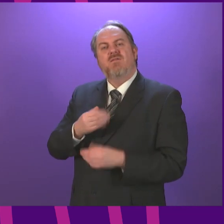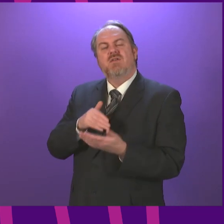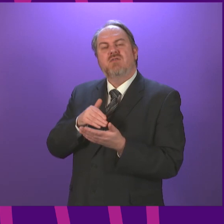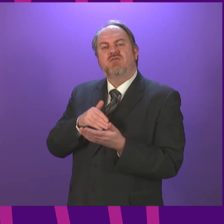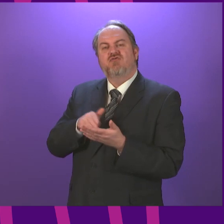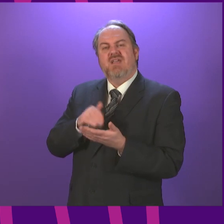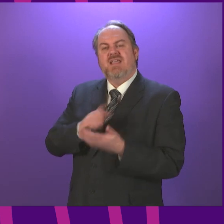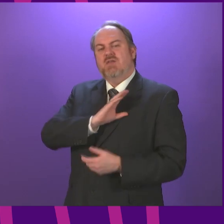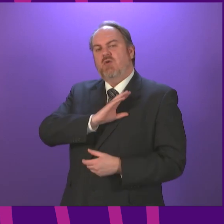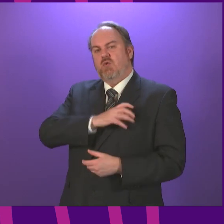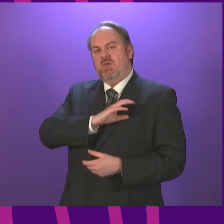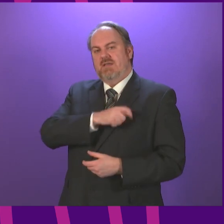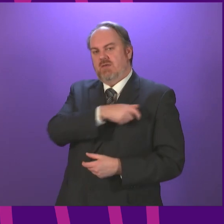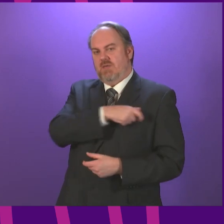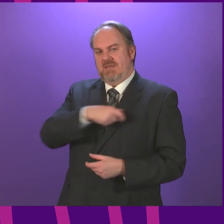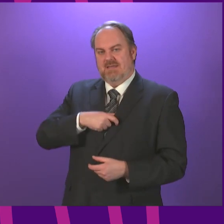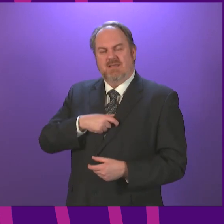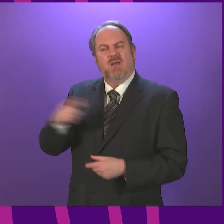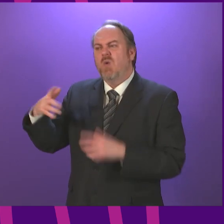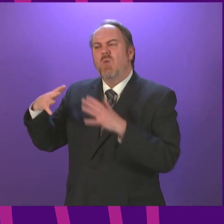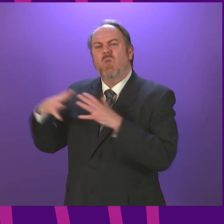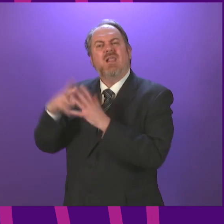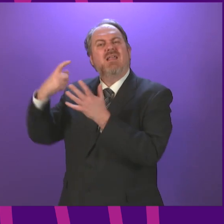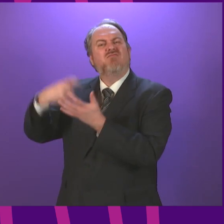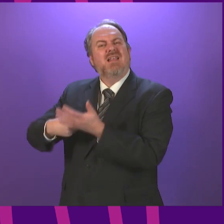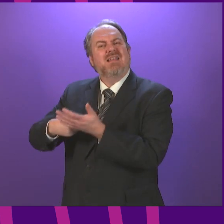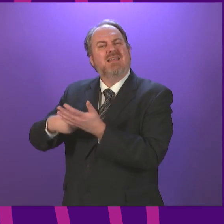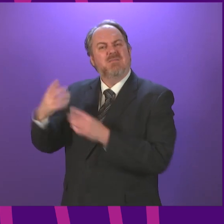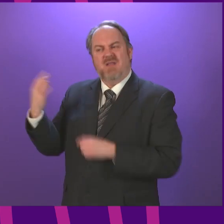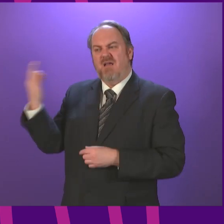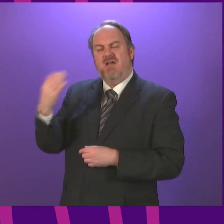In response to Willie Rennie’s questions regarding the threats to GFG Alliance, the